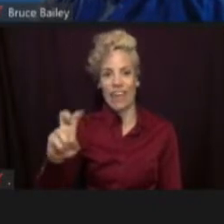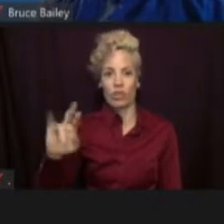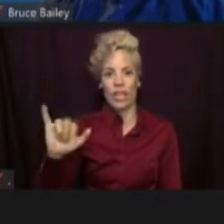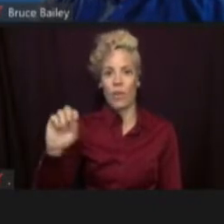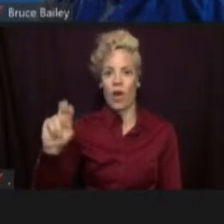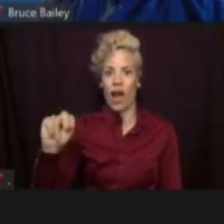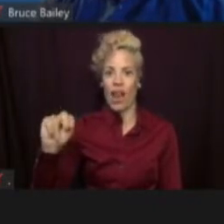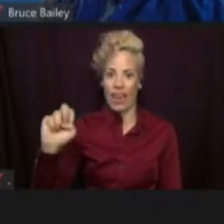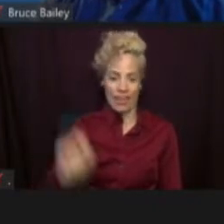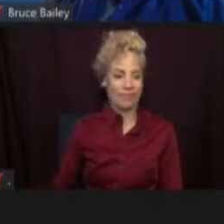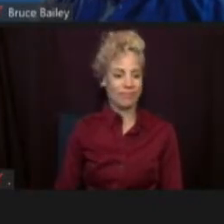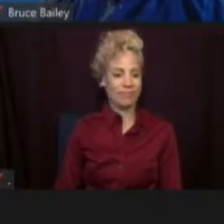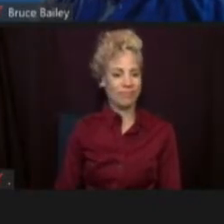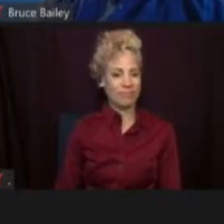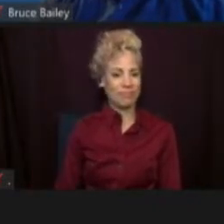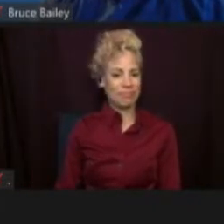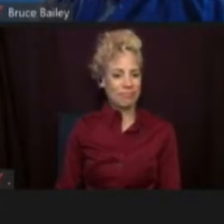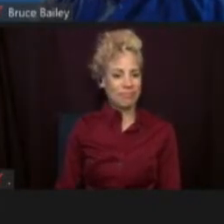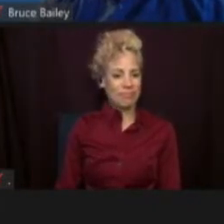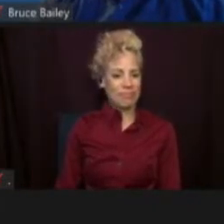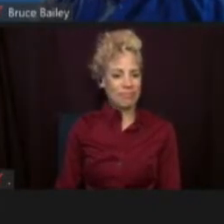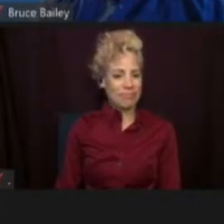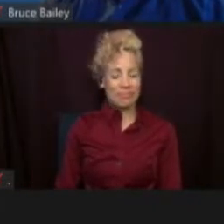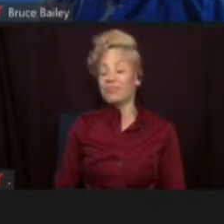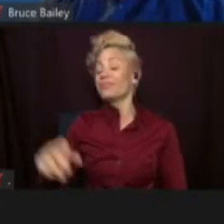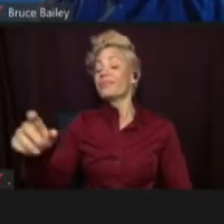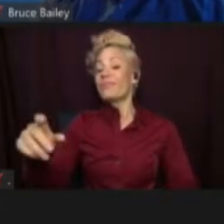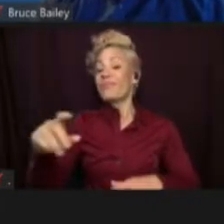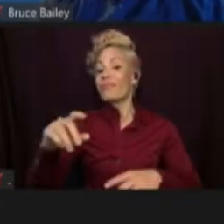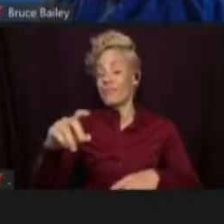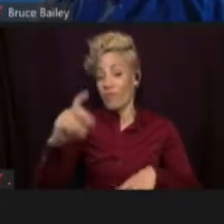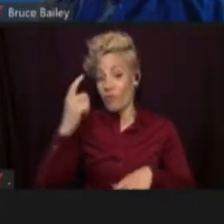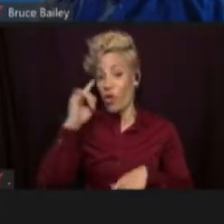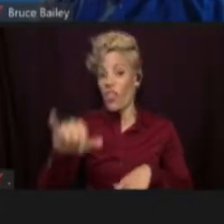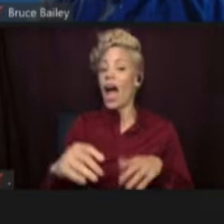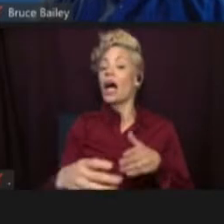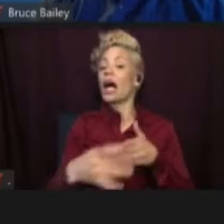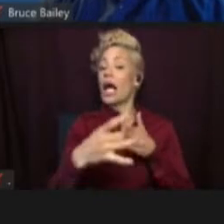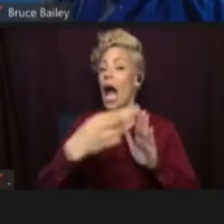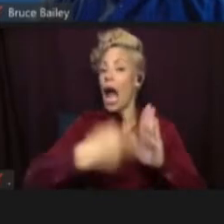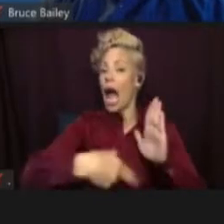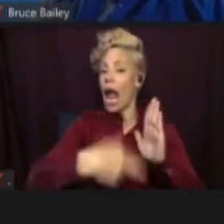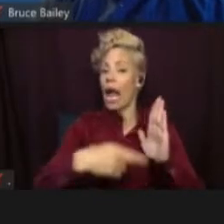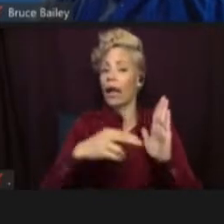When reviewing this guidance, it is important as an overall tip, before you start reading it,